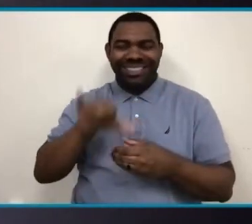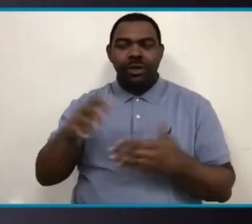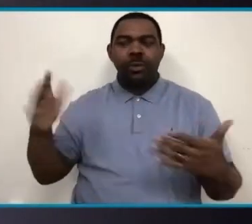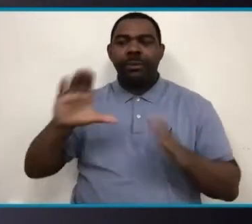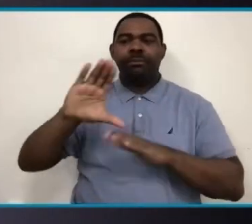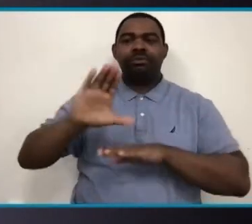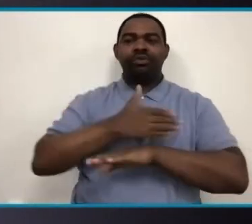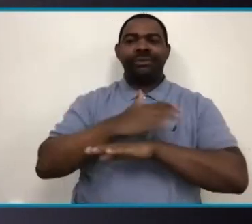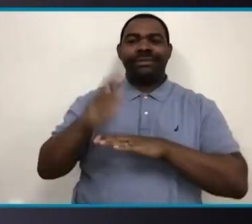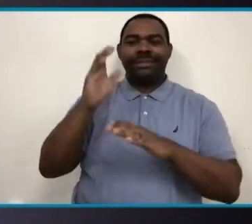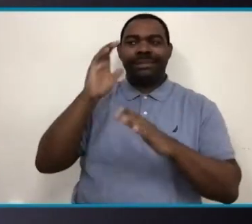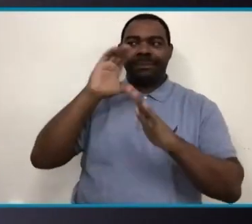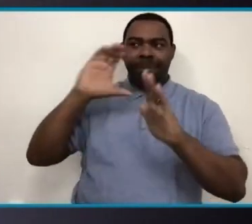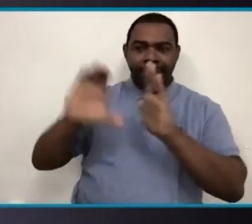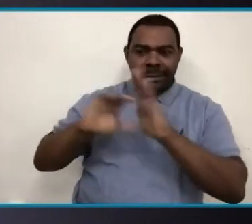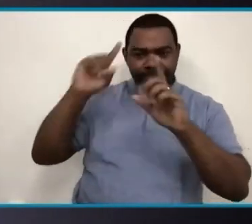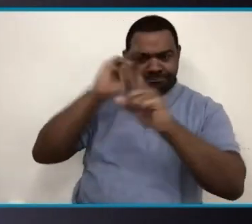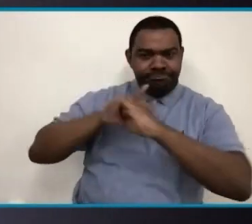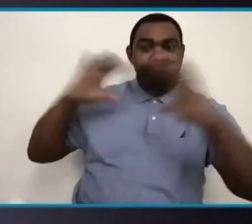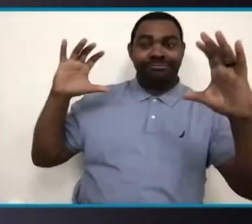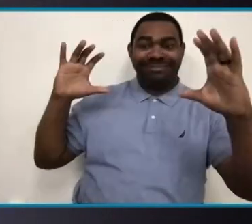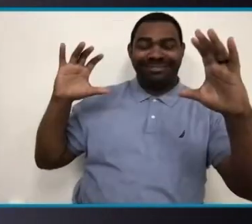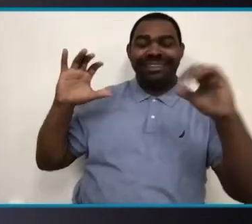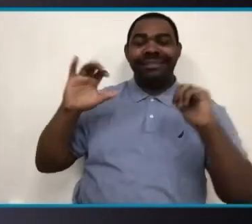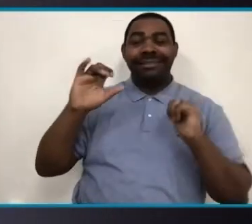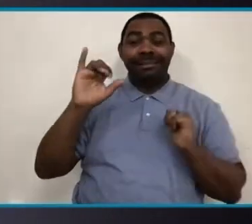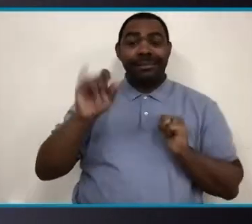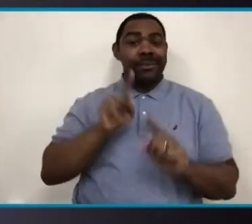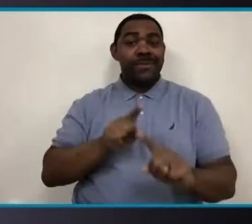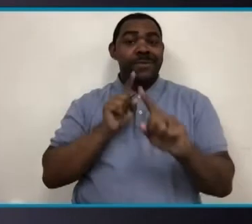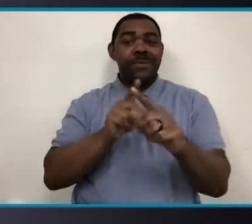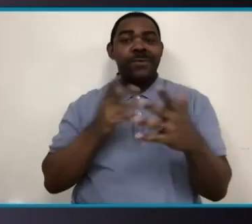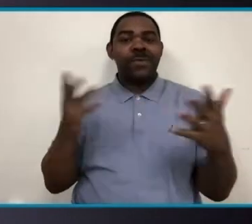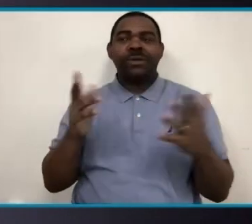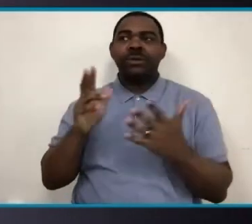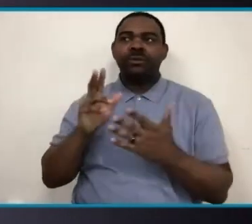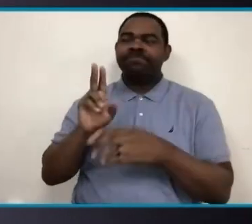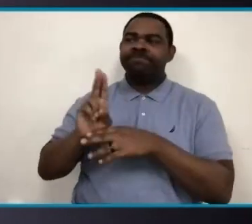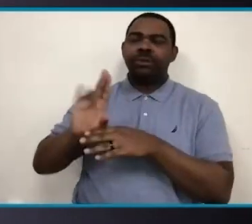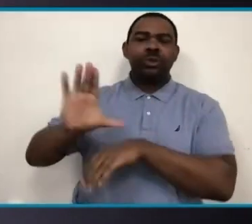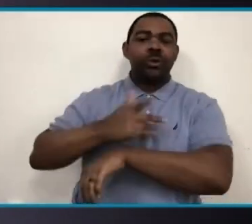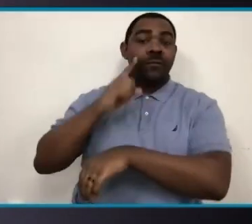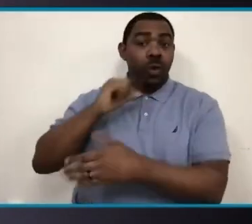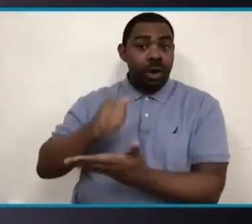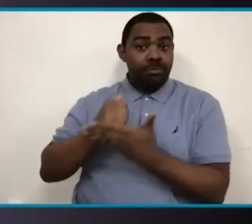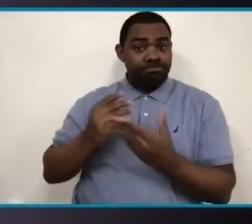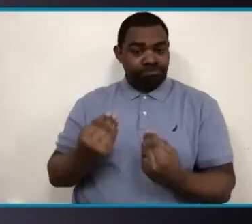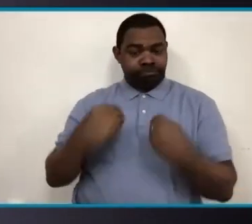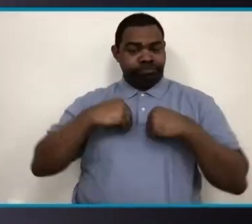So the aim of music imagery is not only to use music for relaxation or music for distraction,